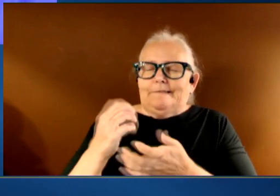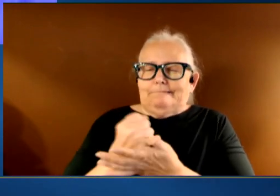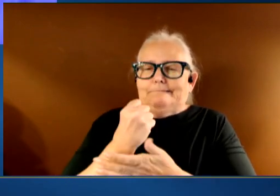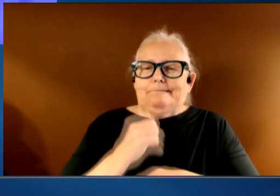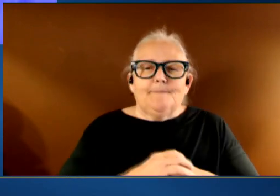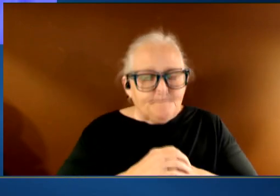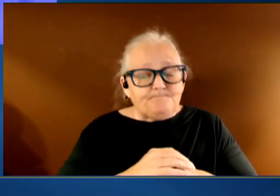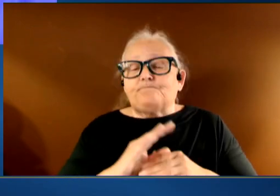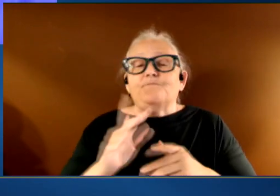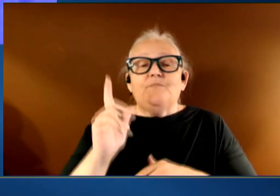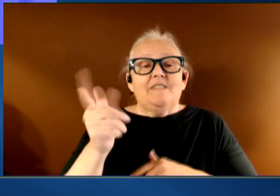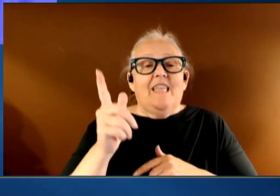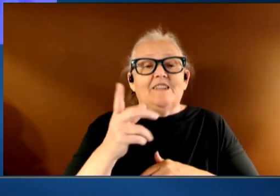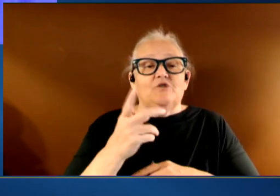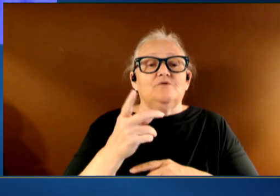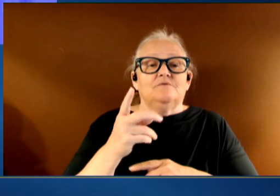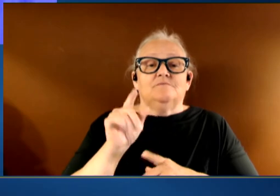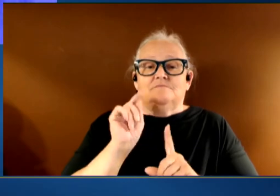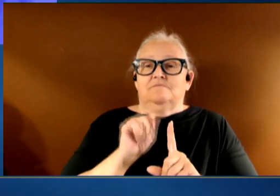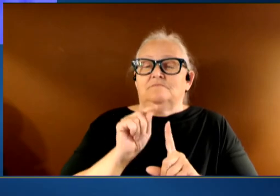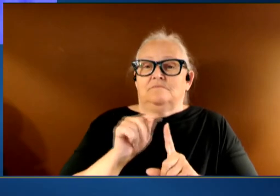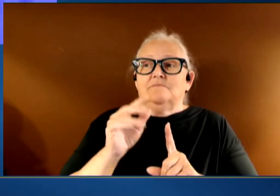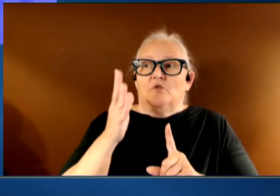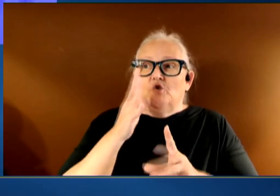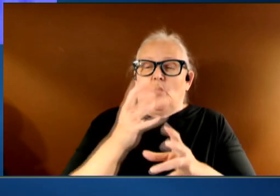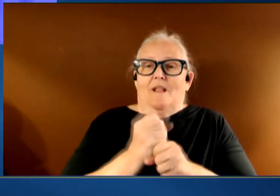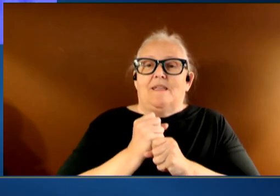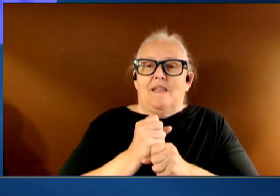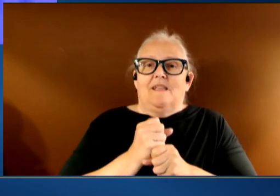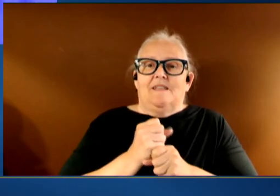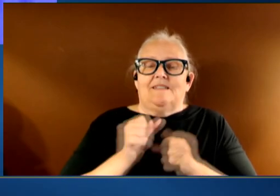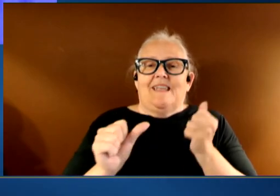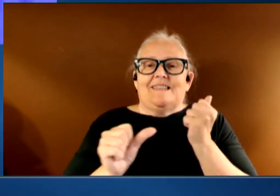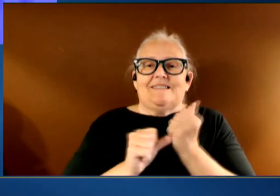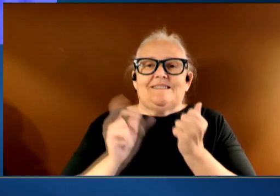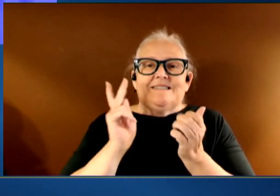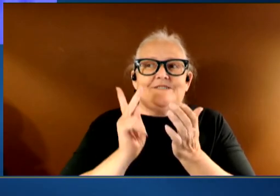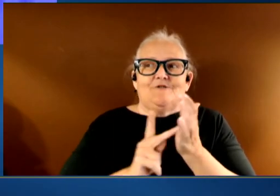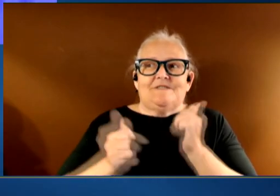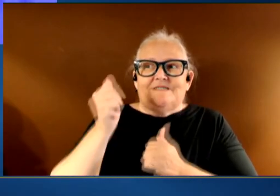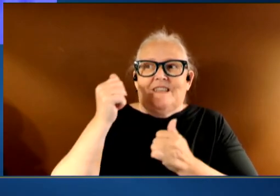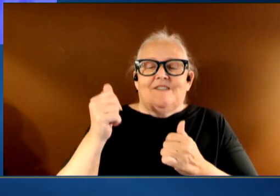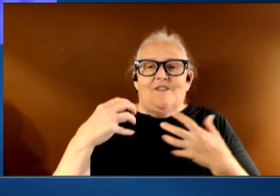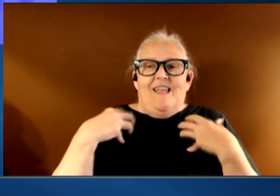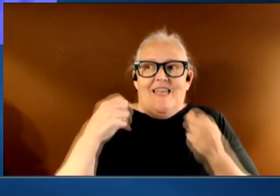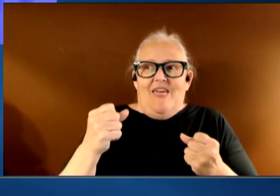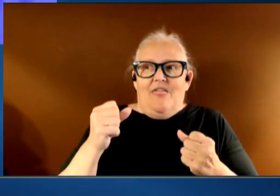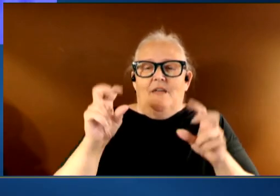Dr. Reid will be receiving the Assistant Secretary for Health's Exceptional Service Medallion Award,